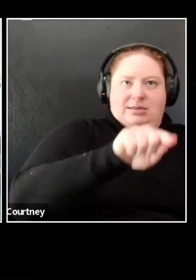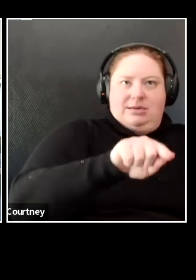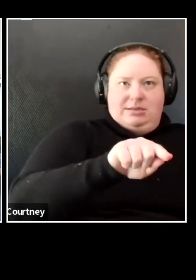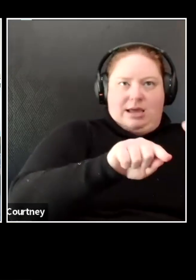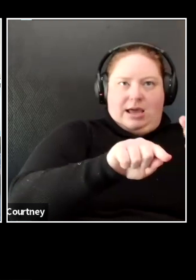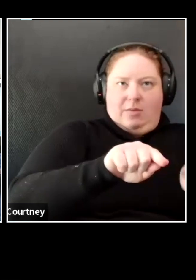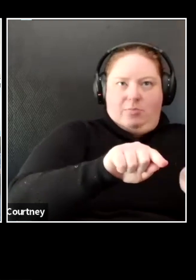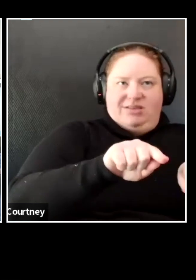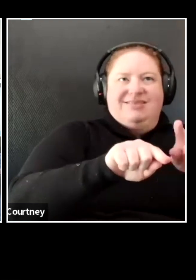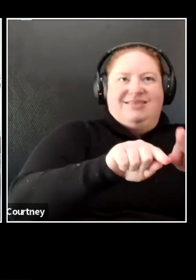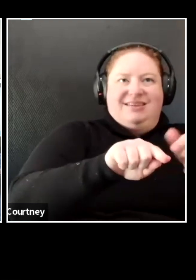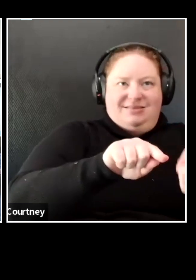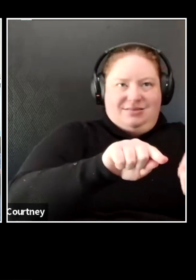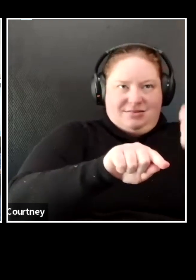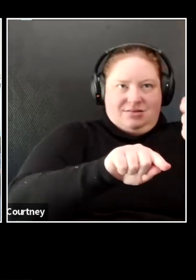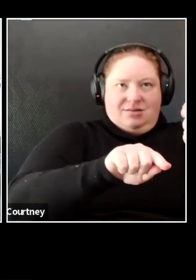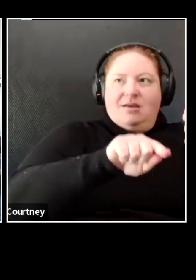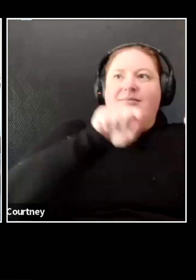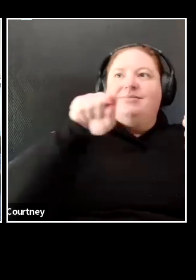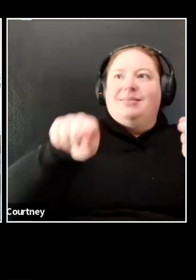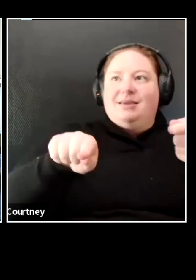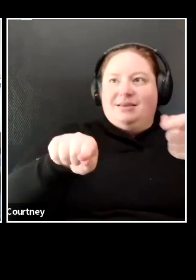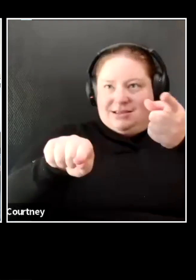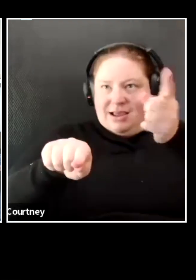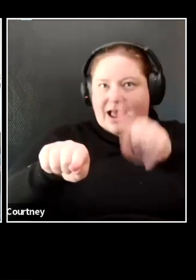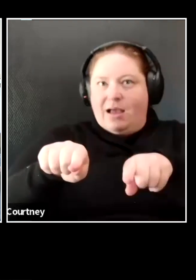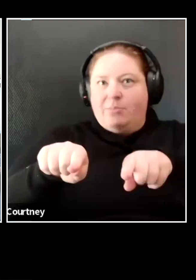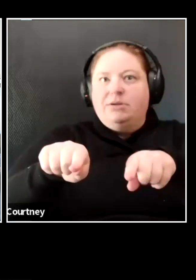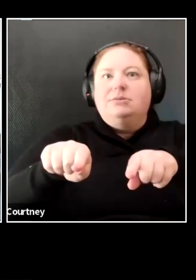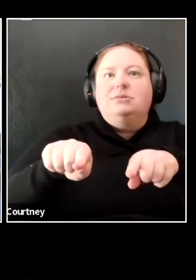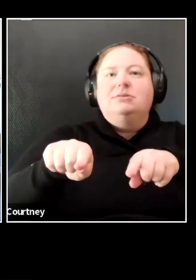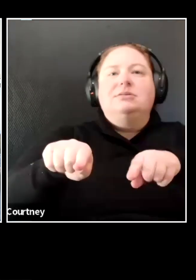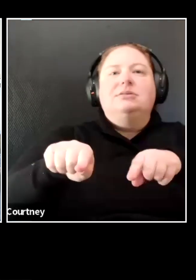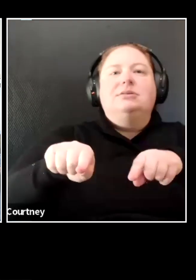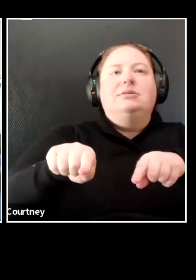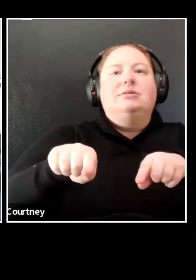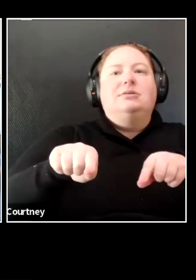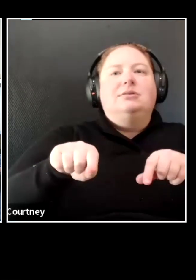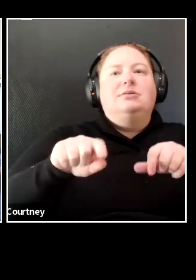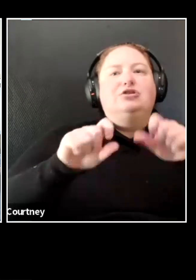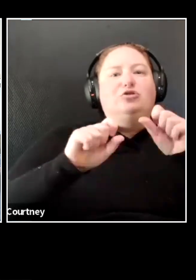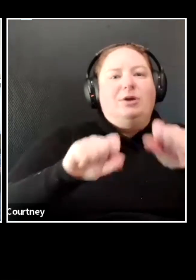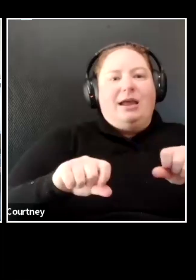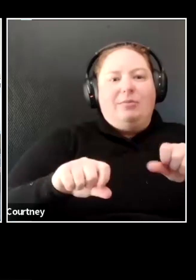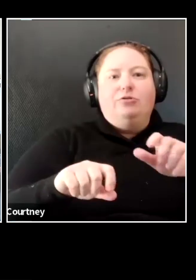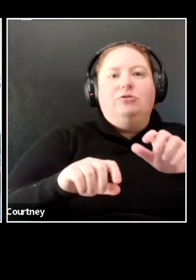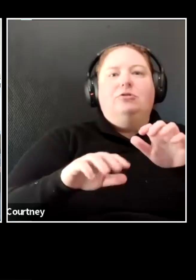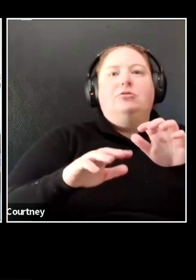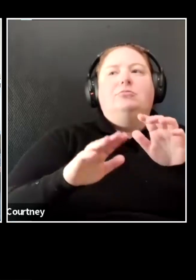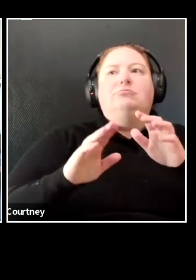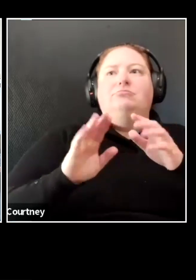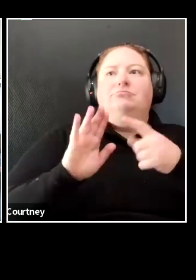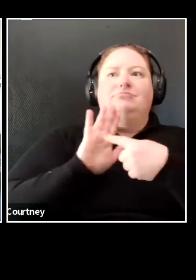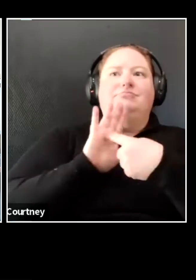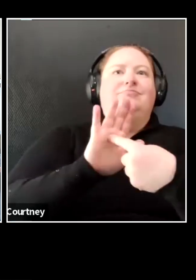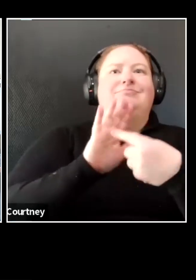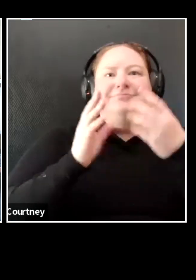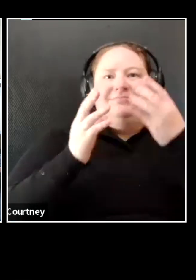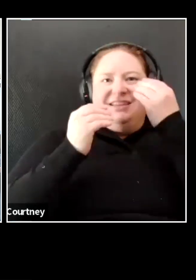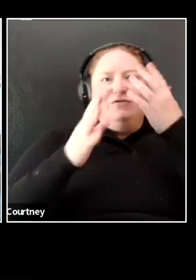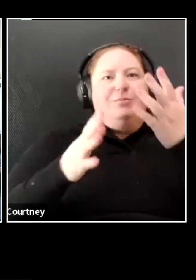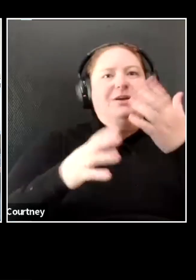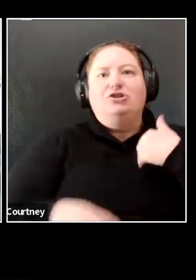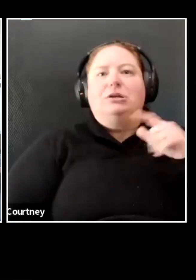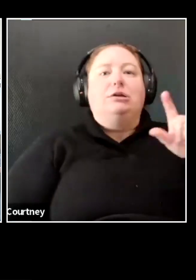that switch and get into that room in order to put information forward, you know, in 2032 or 2050 if